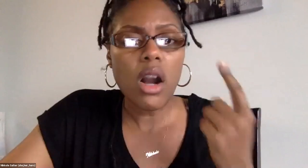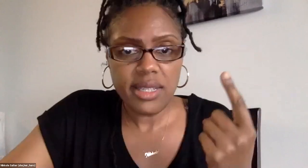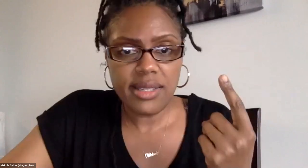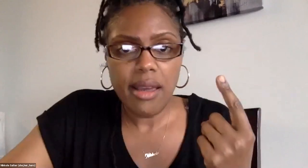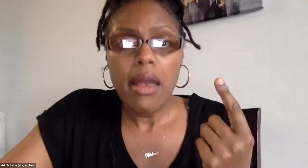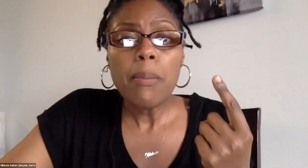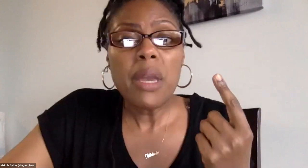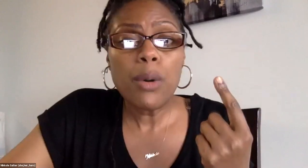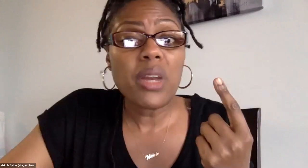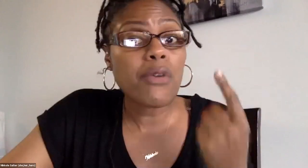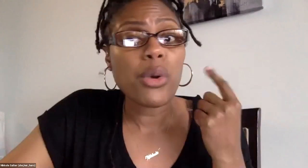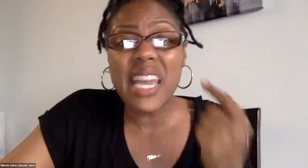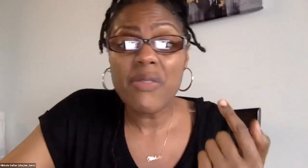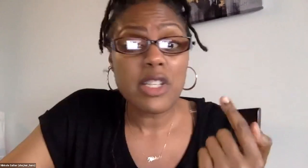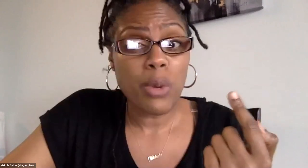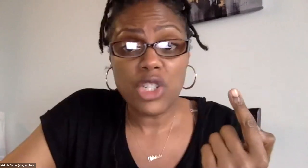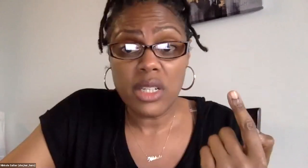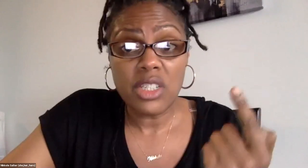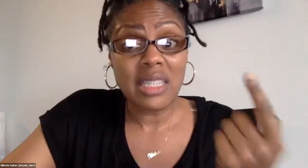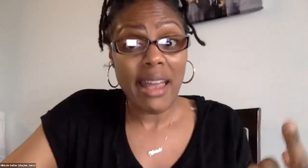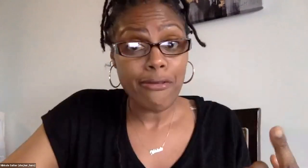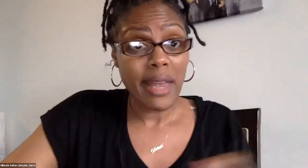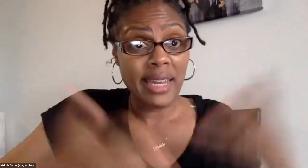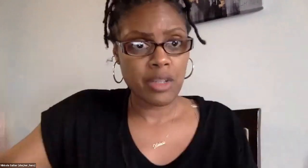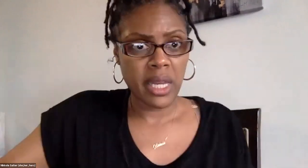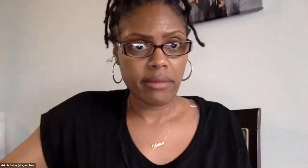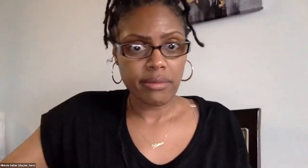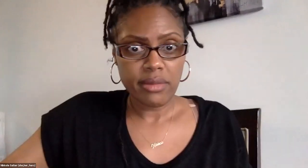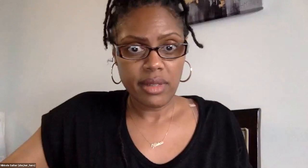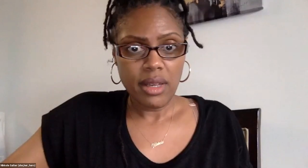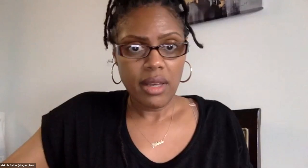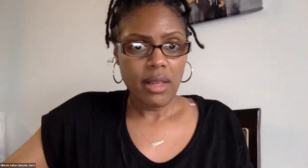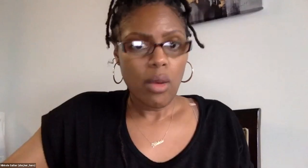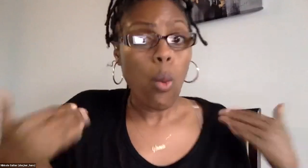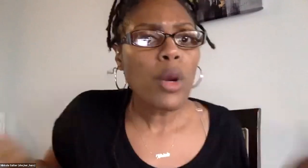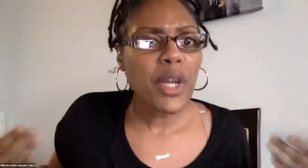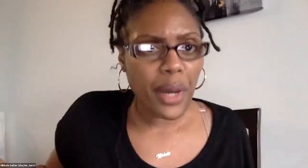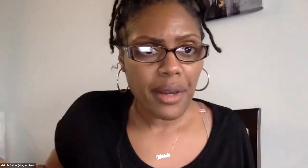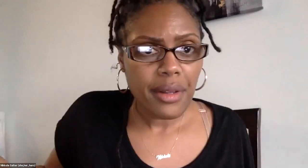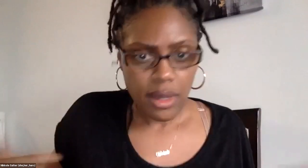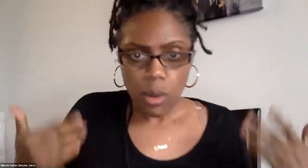Artists, people who give creative expression to life and its meaning. What are we doing?